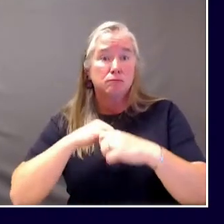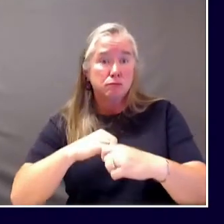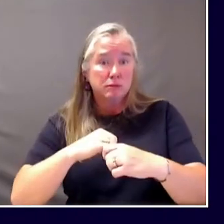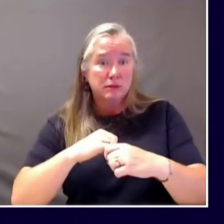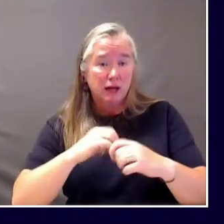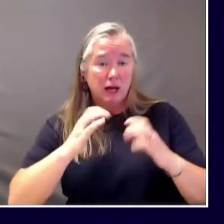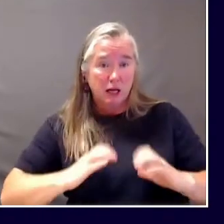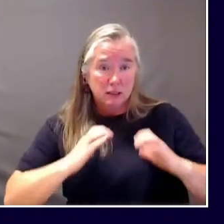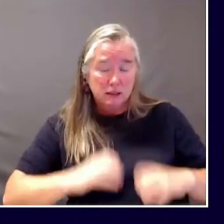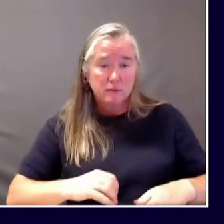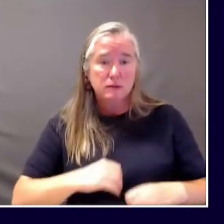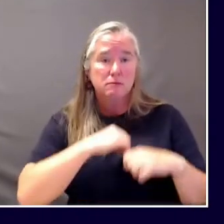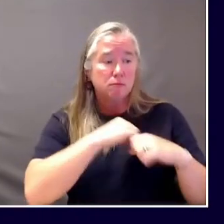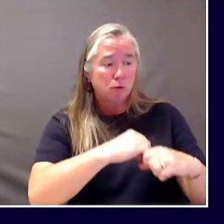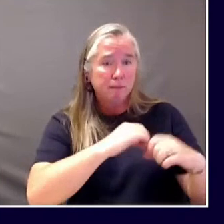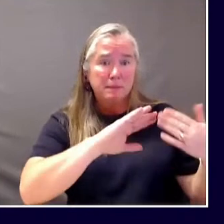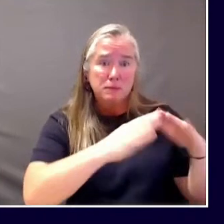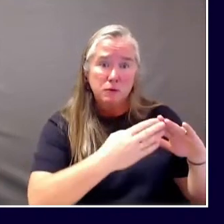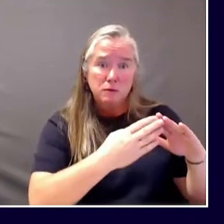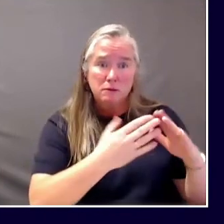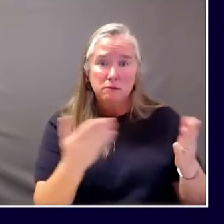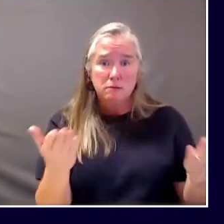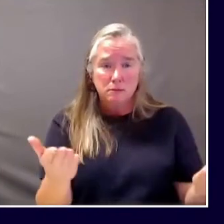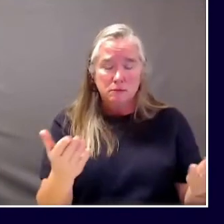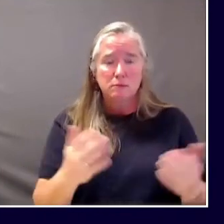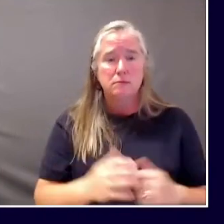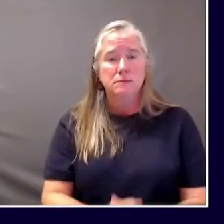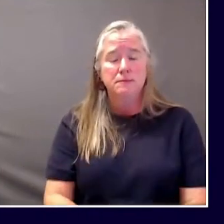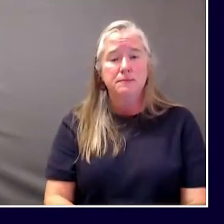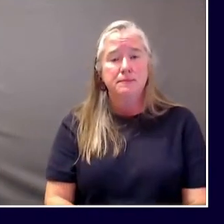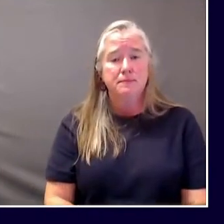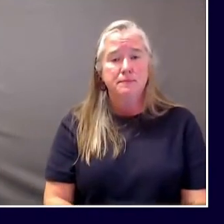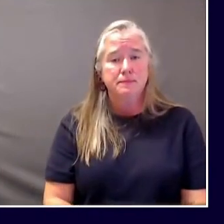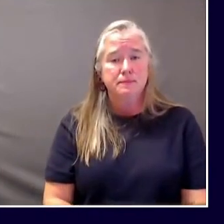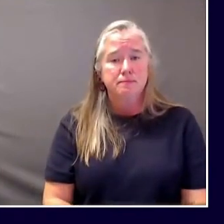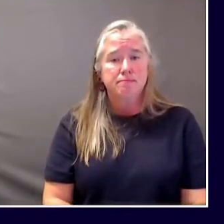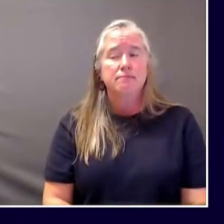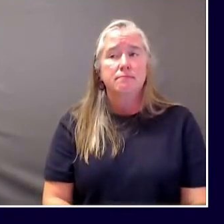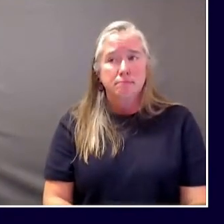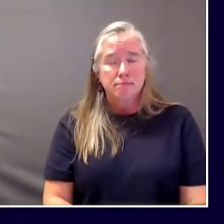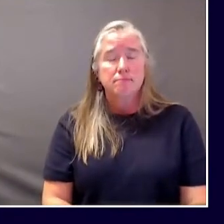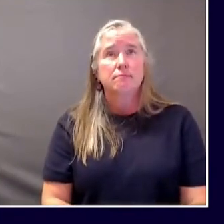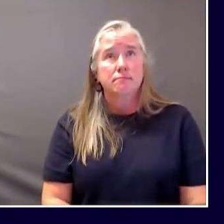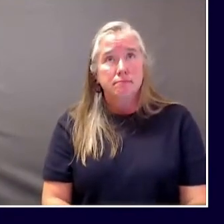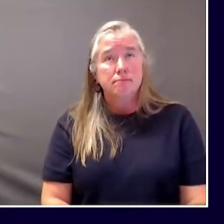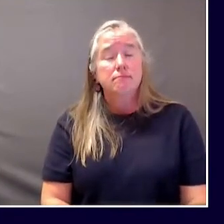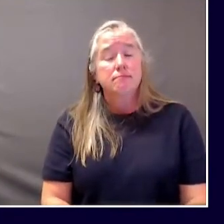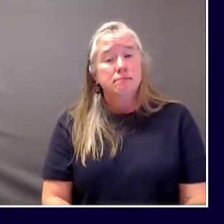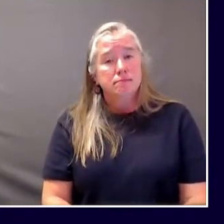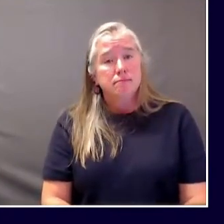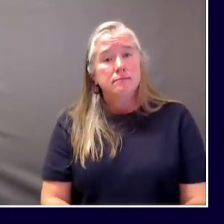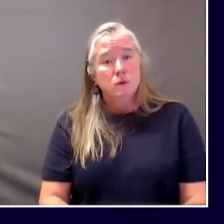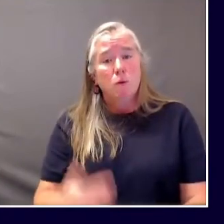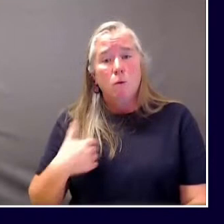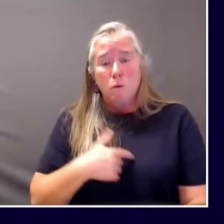and community members so